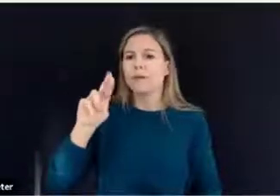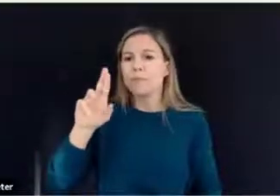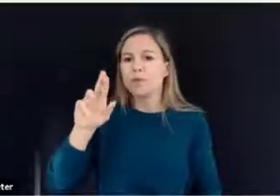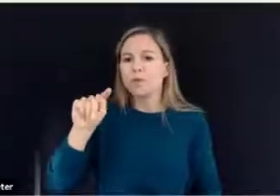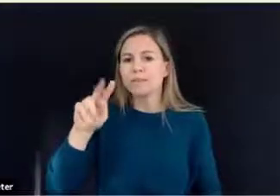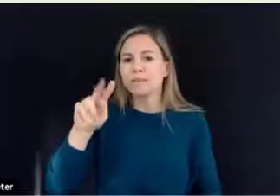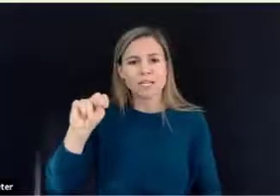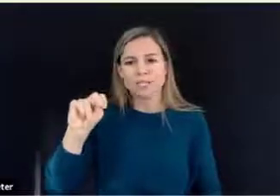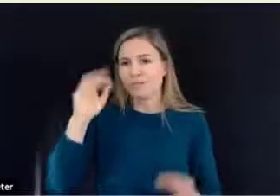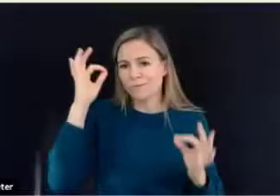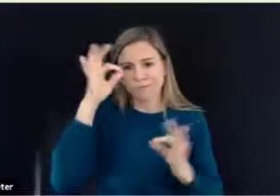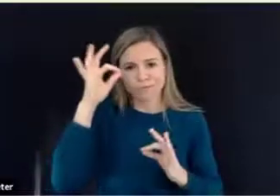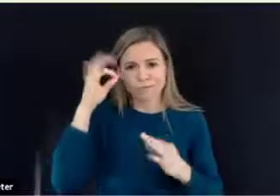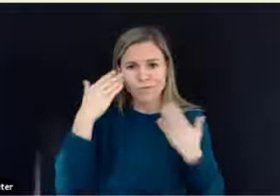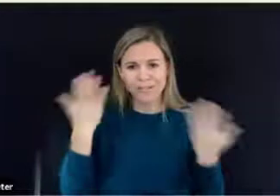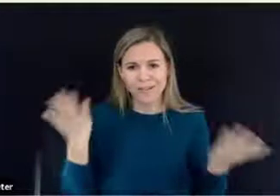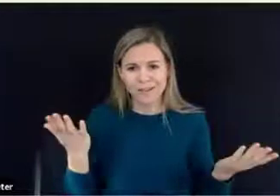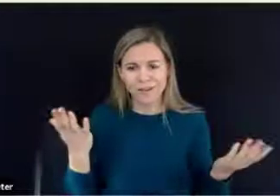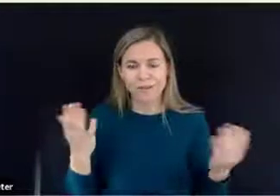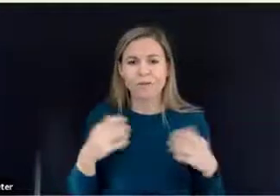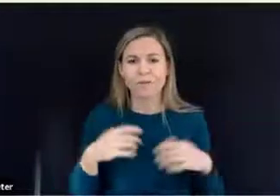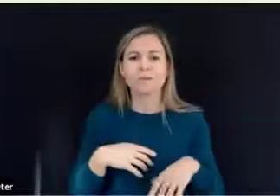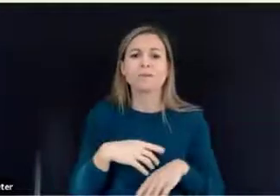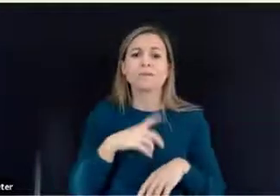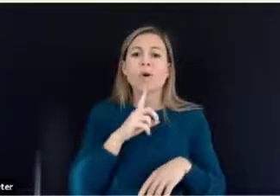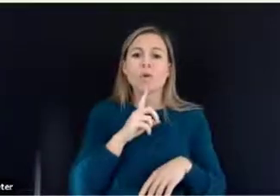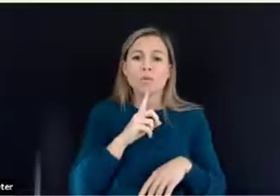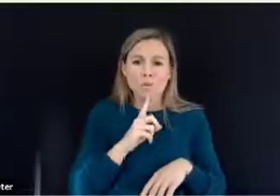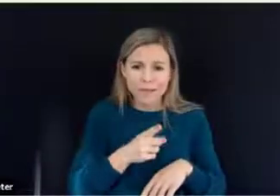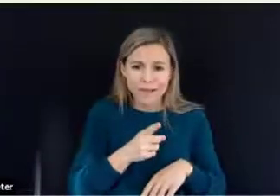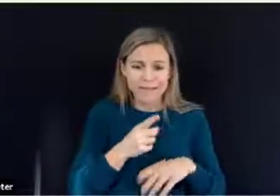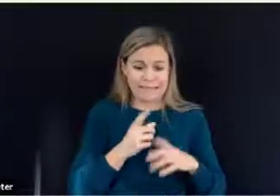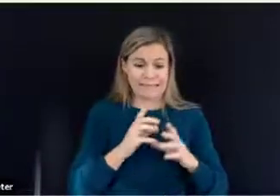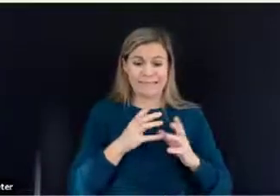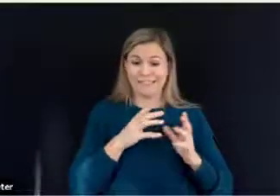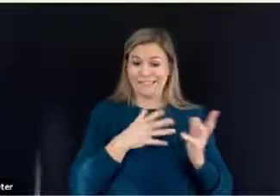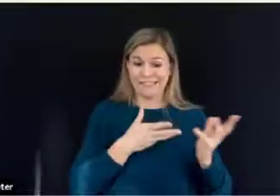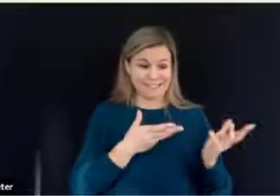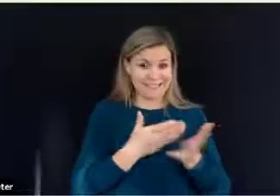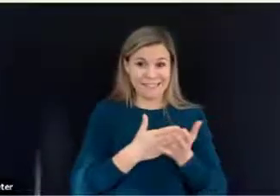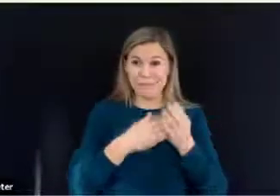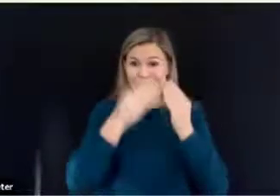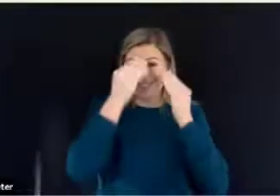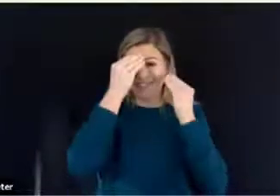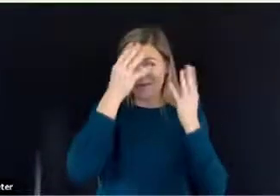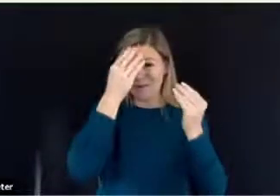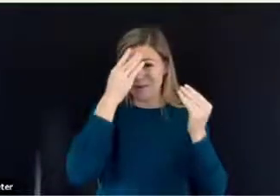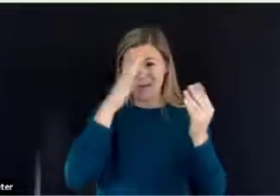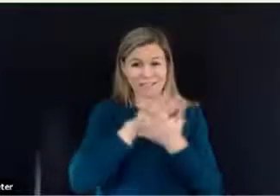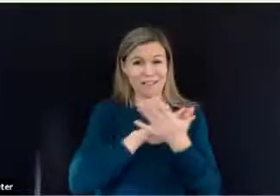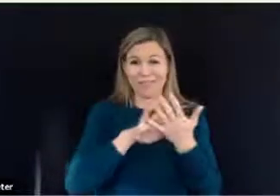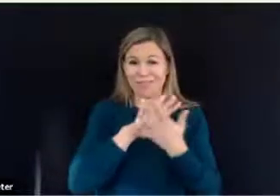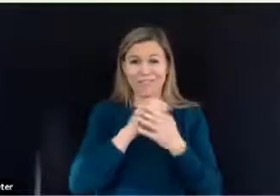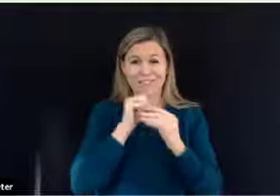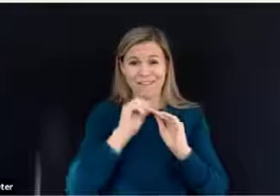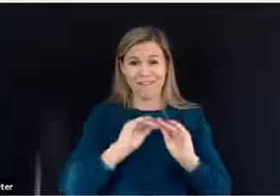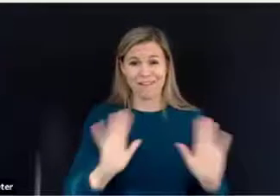So, there was some information that wasn't clear and they just said, "We know it's a peroxisomal disorder, but we're not sure which type."